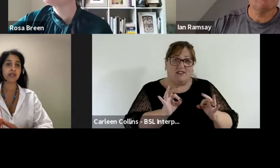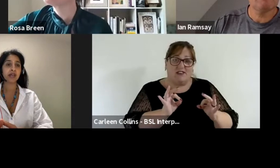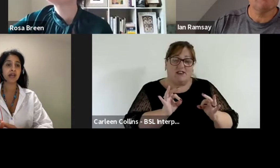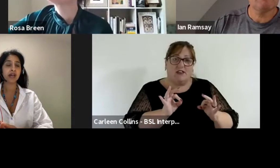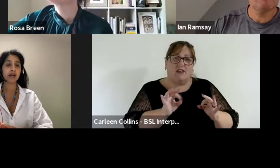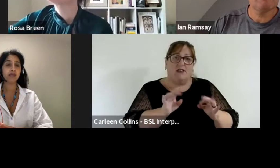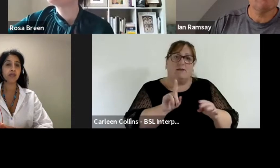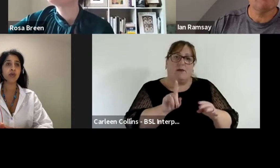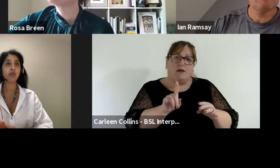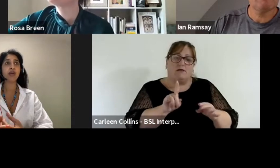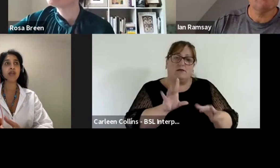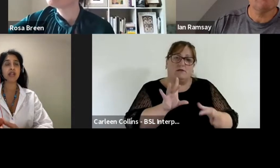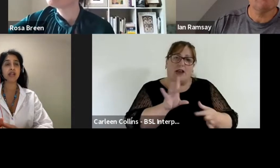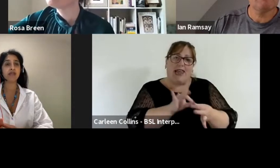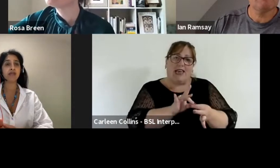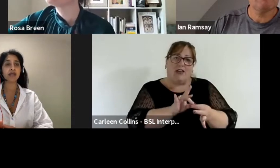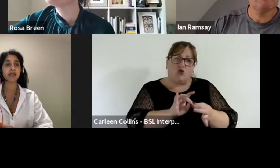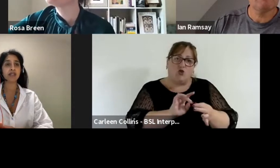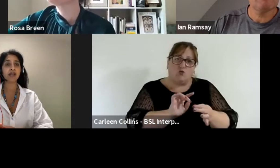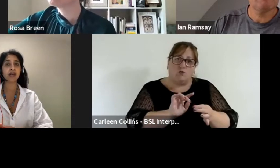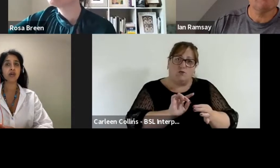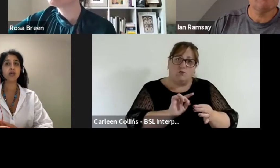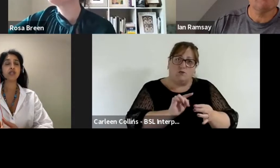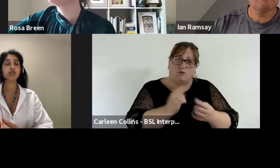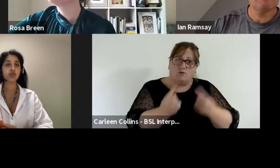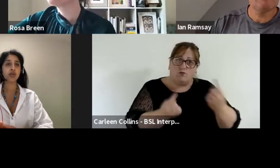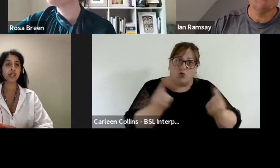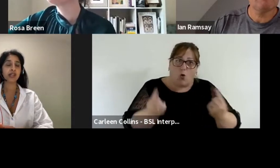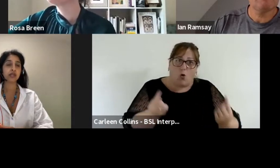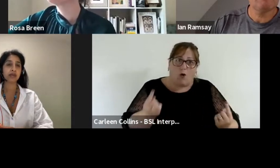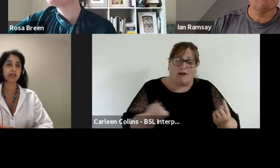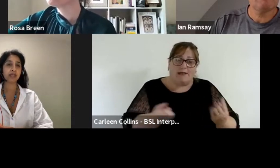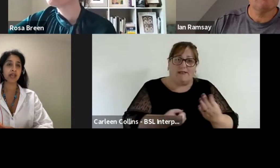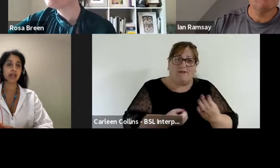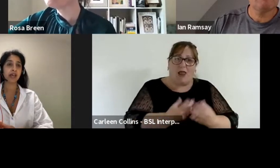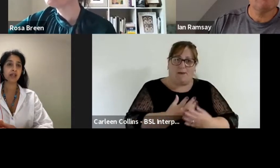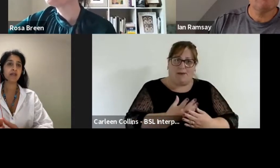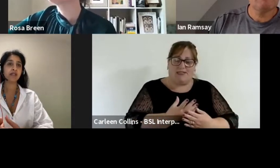there's also training provided, learning provided to be able to learn how to use that assistive technology.